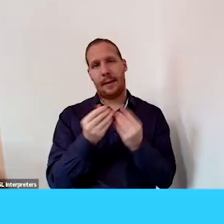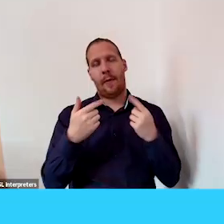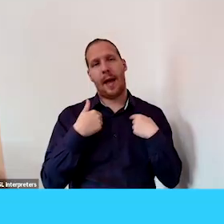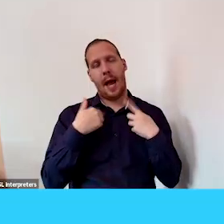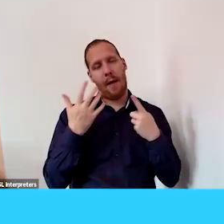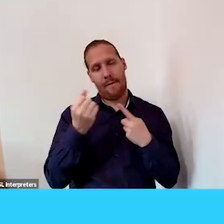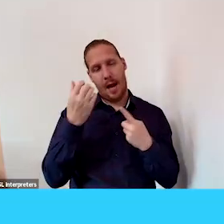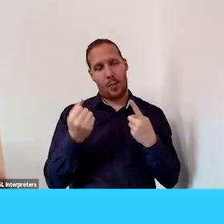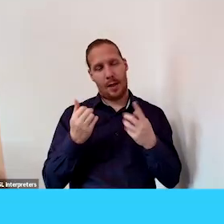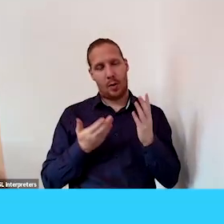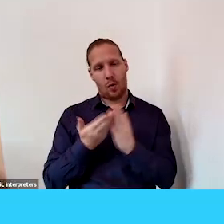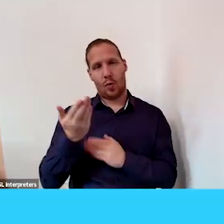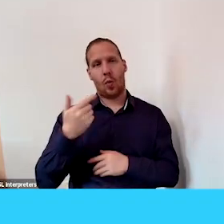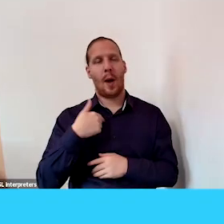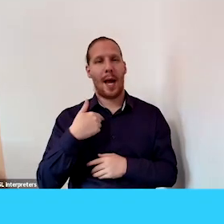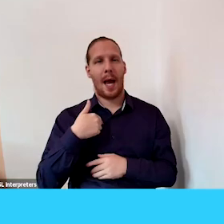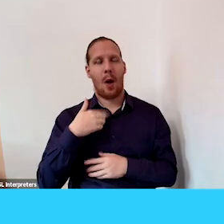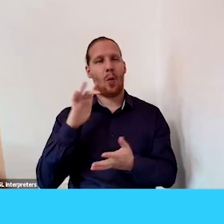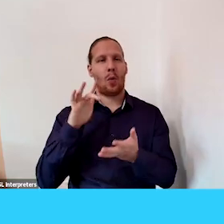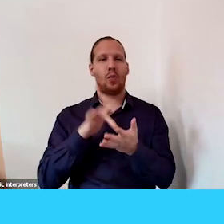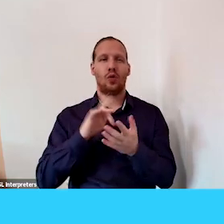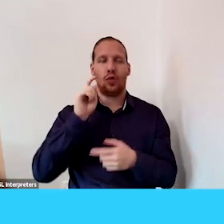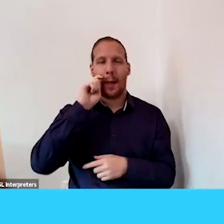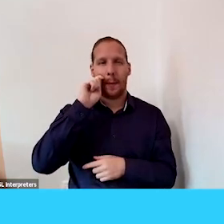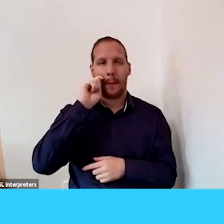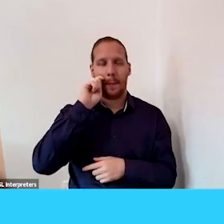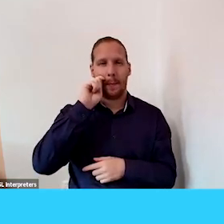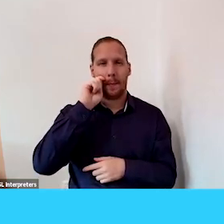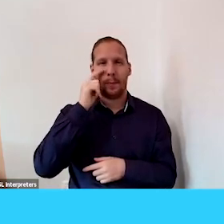which was a data collection wave designed really with two objectives in mind.